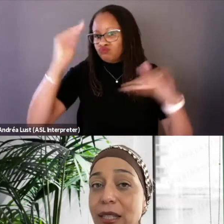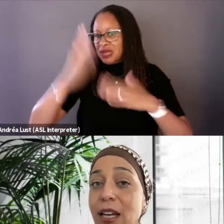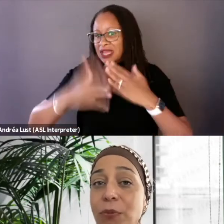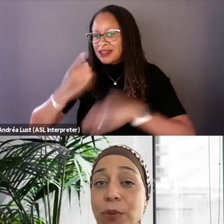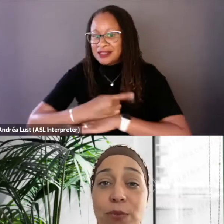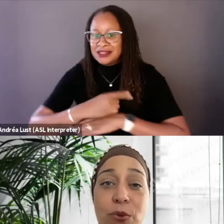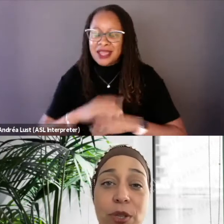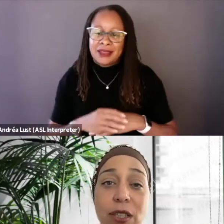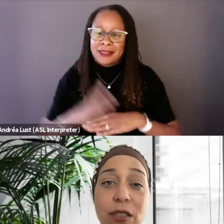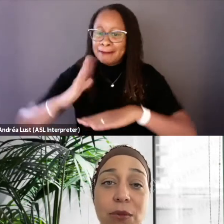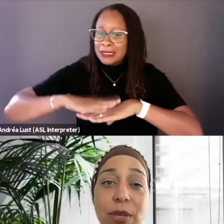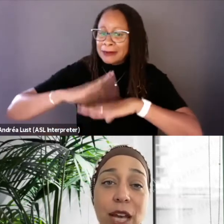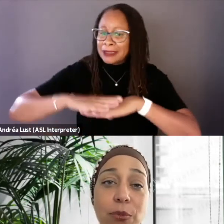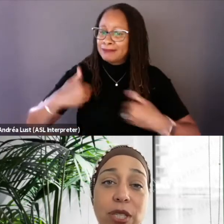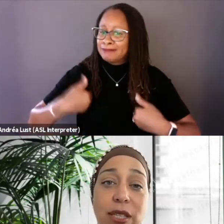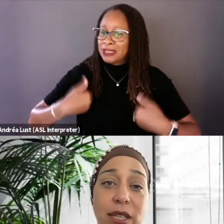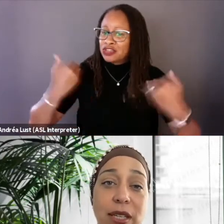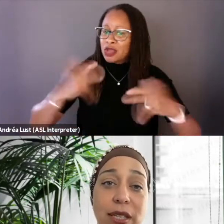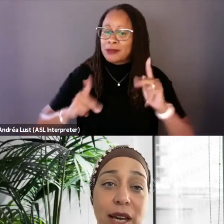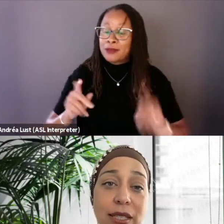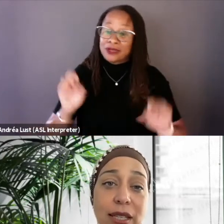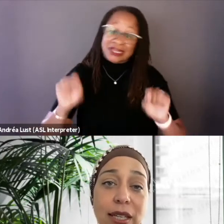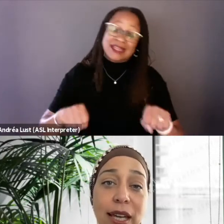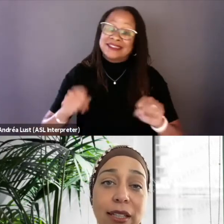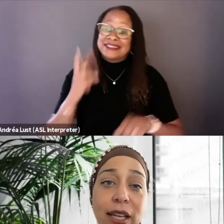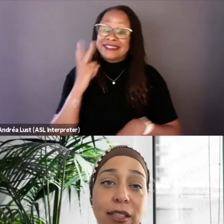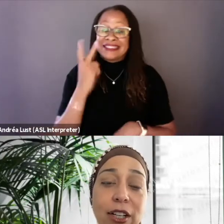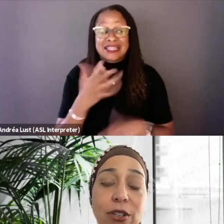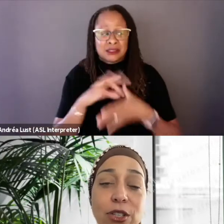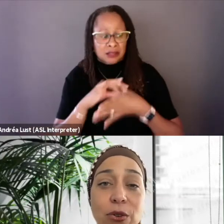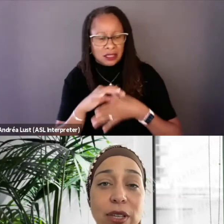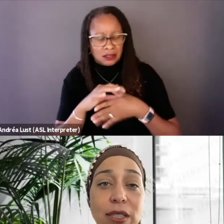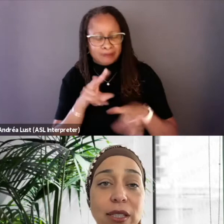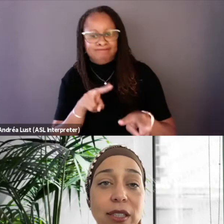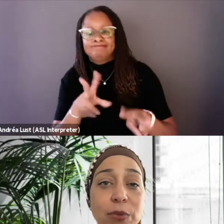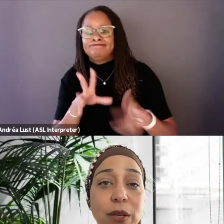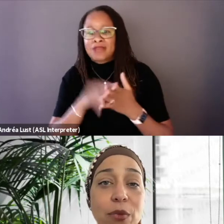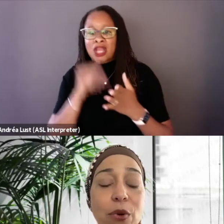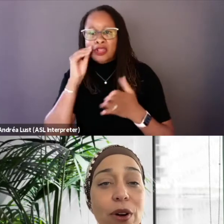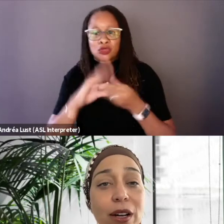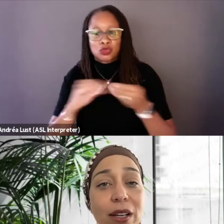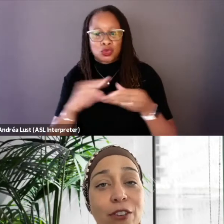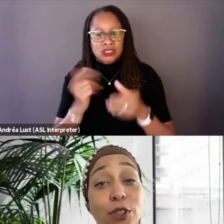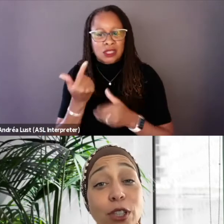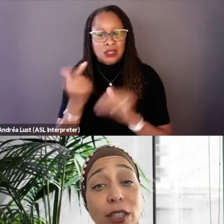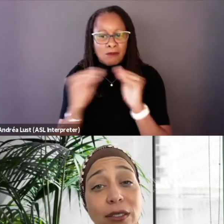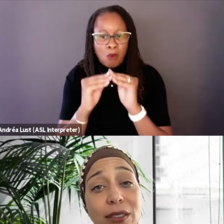young people will be able to see this content and learn a story that's a little bit more full,